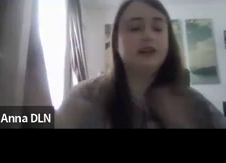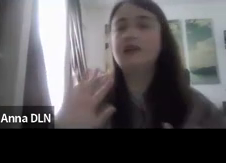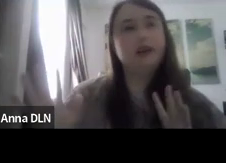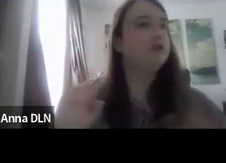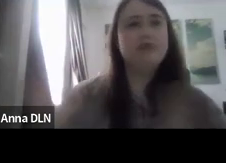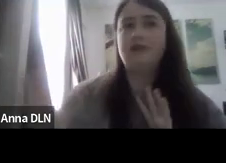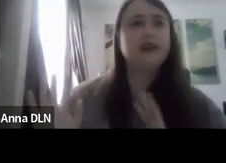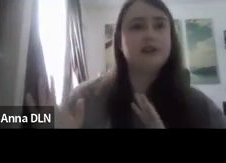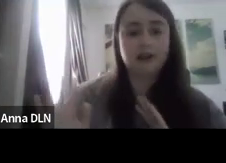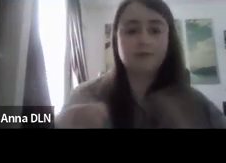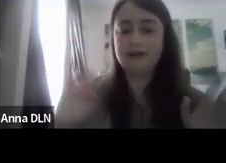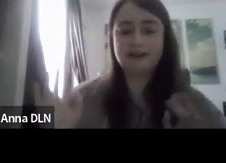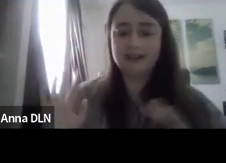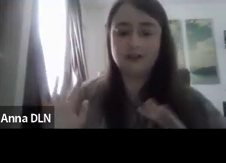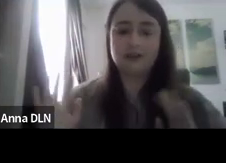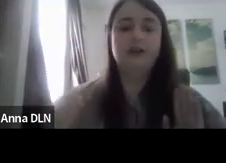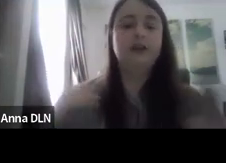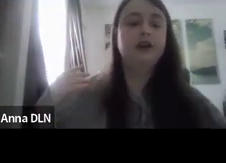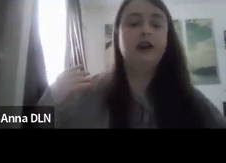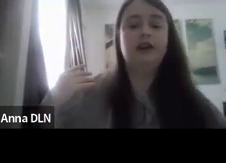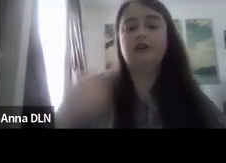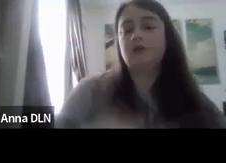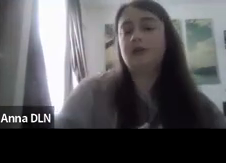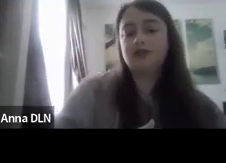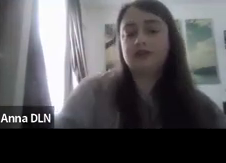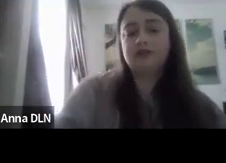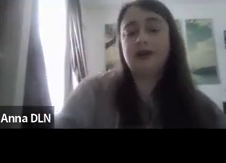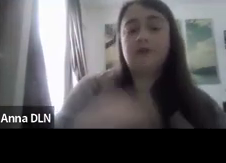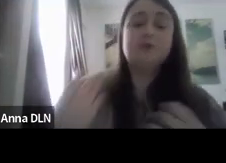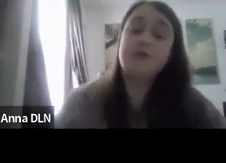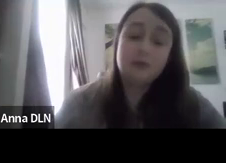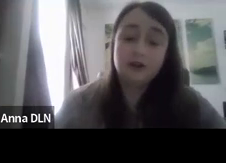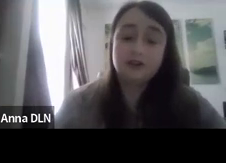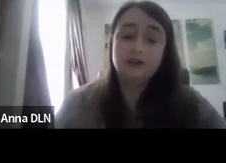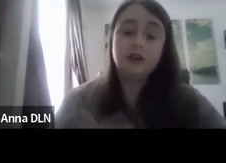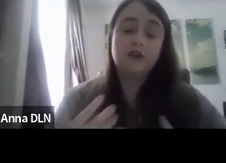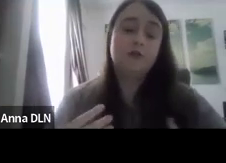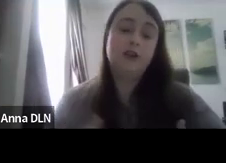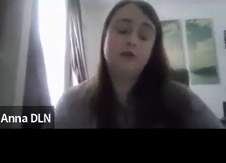click and collect, navigating the library, et cetera. And accommodation services may have a specific person familiar